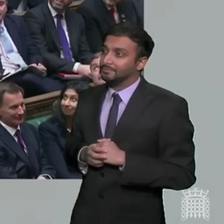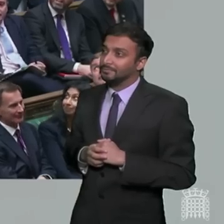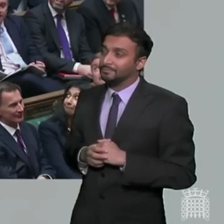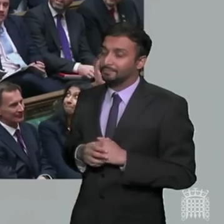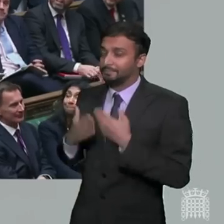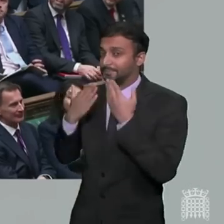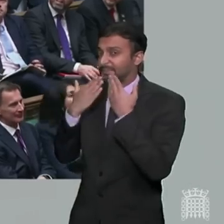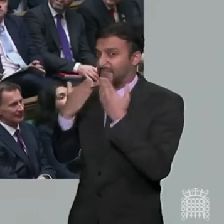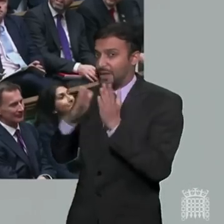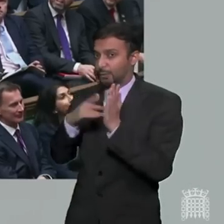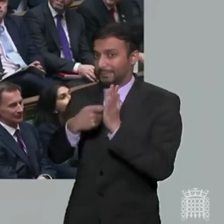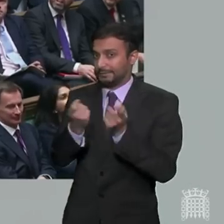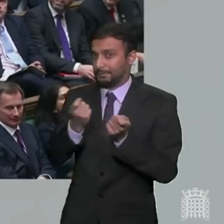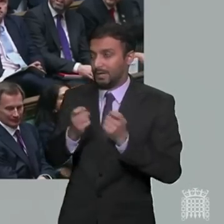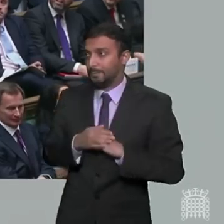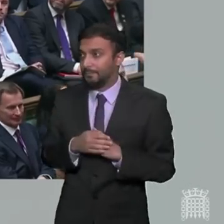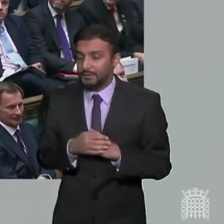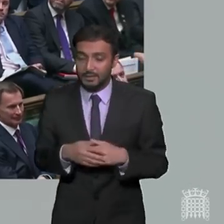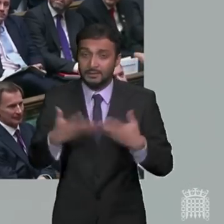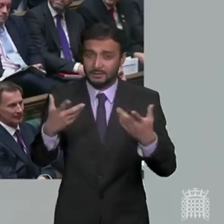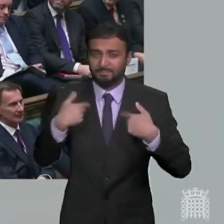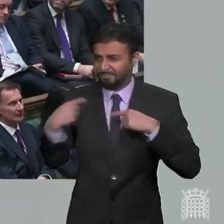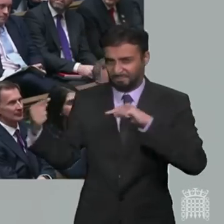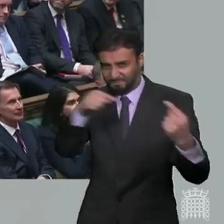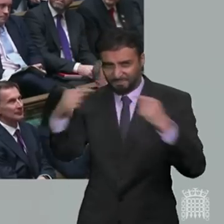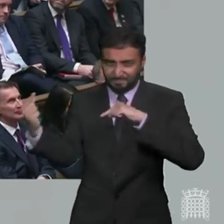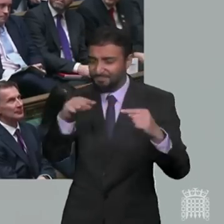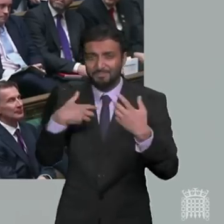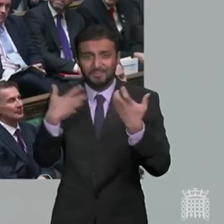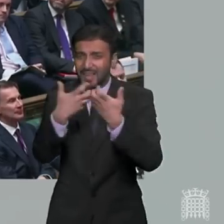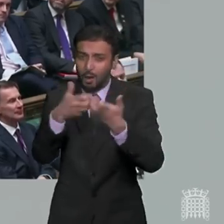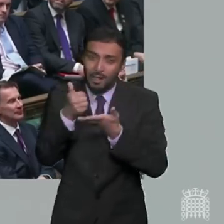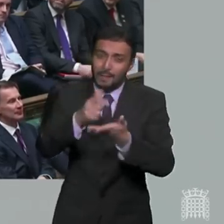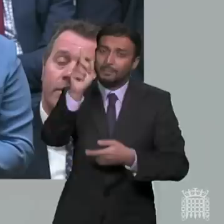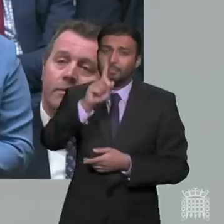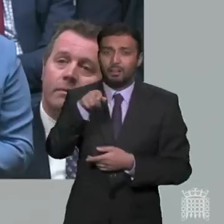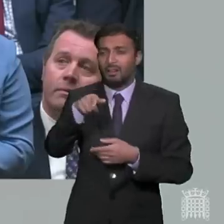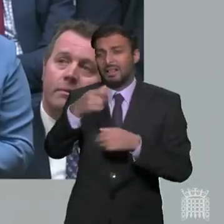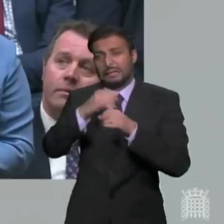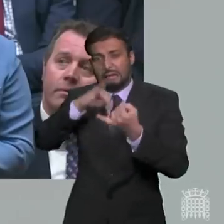As we debate how to best help our constituents with their energy costs, 10 million people